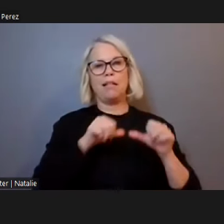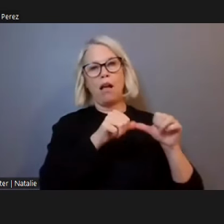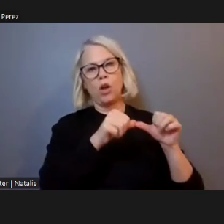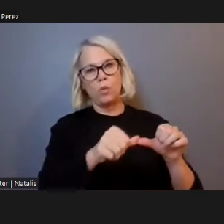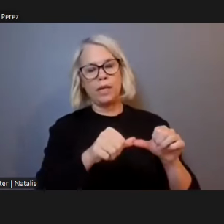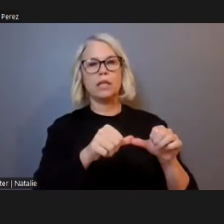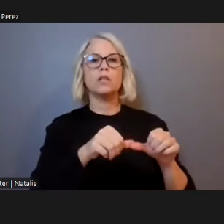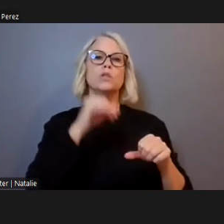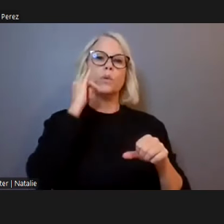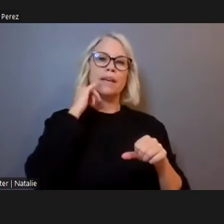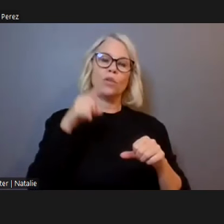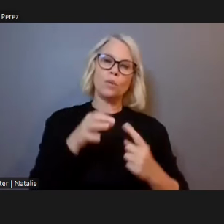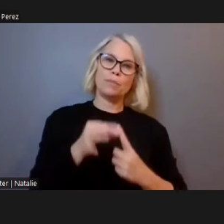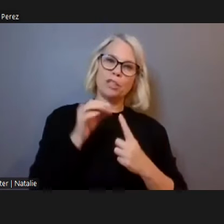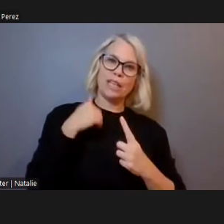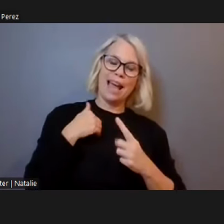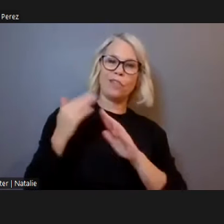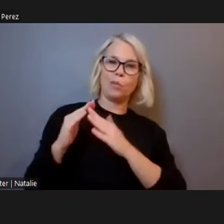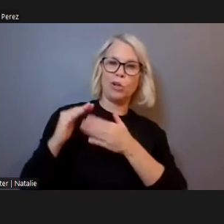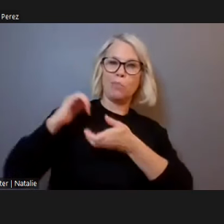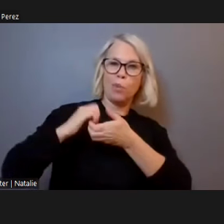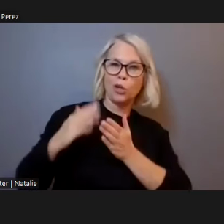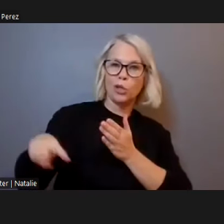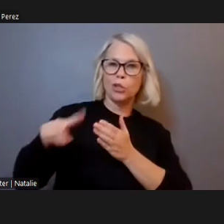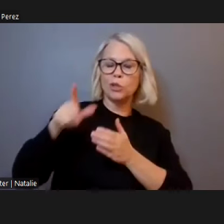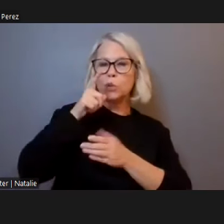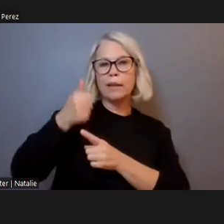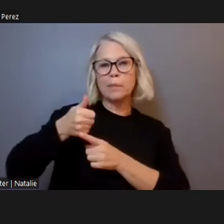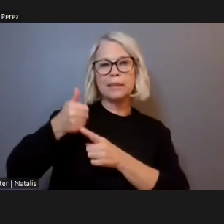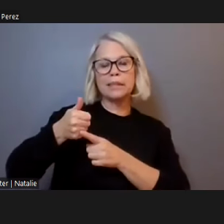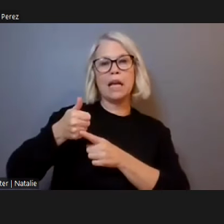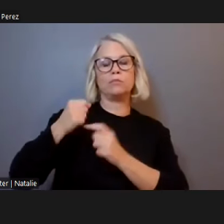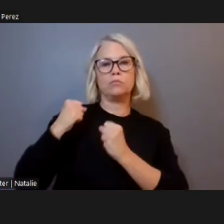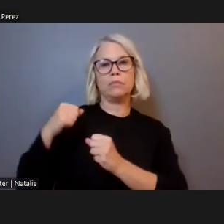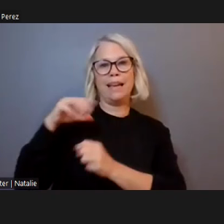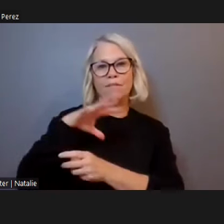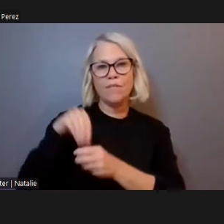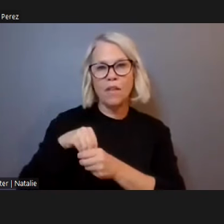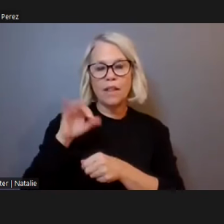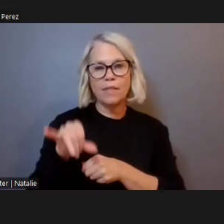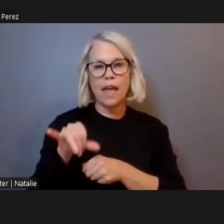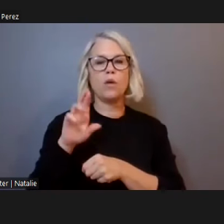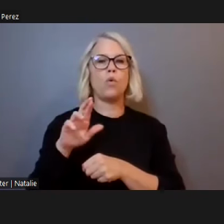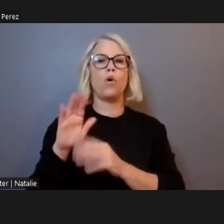If you have community partners who are deeply involved in that, or community organizations